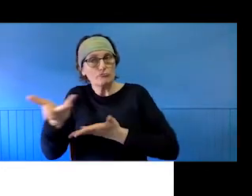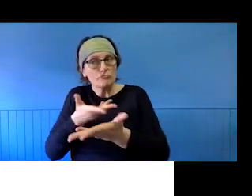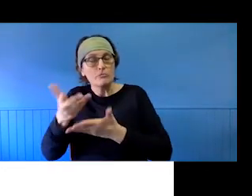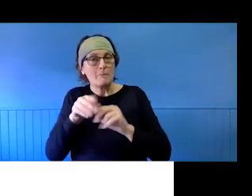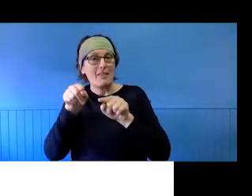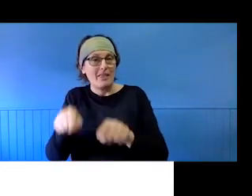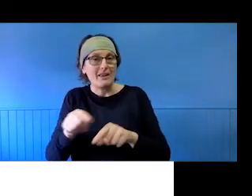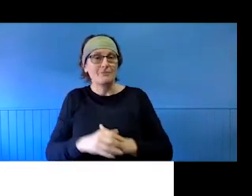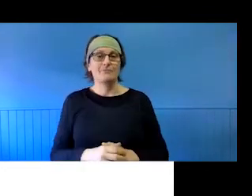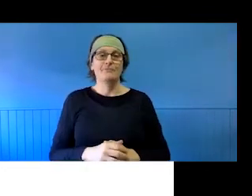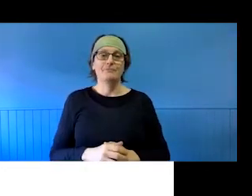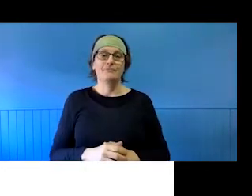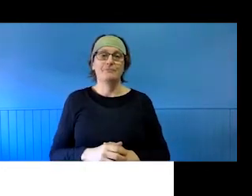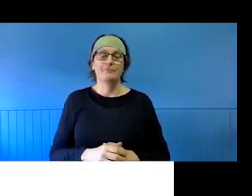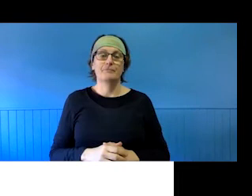Finally, the technology choice is about